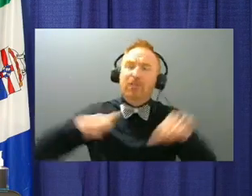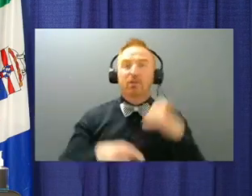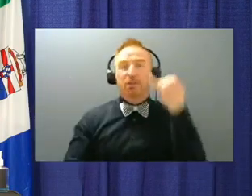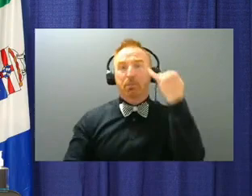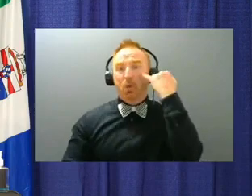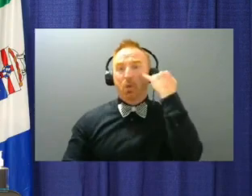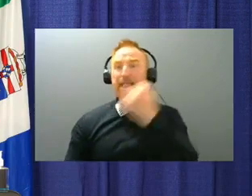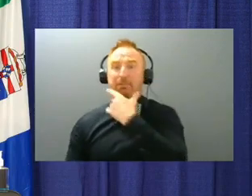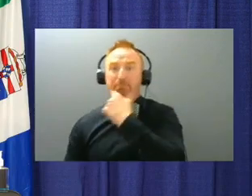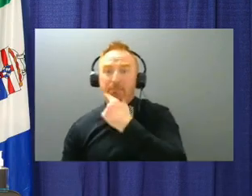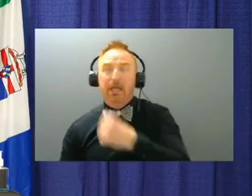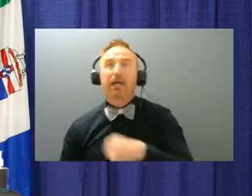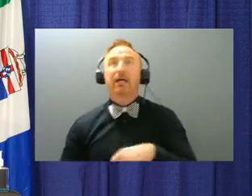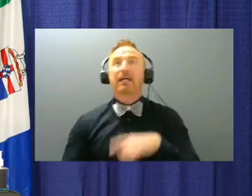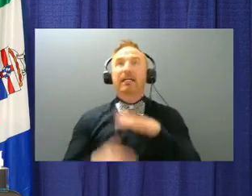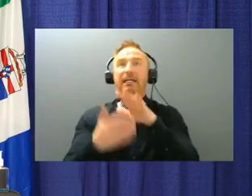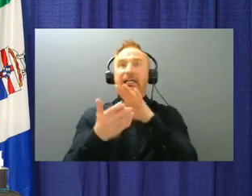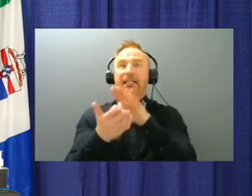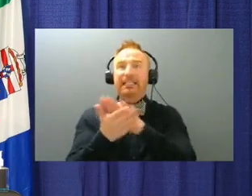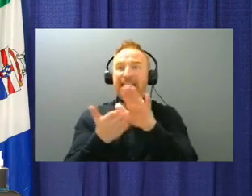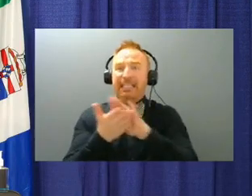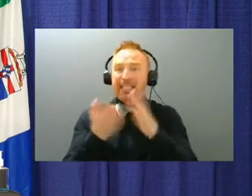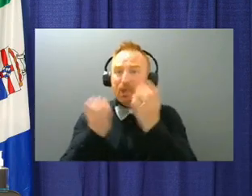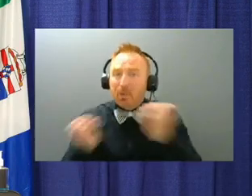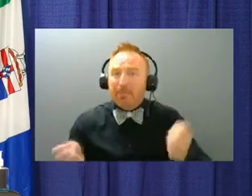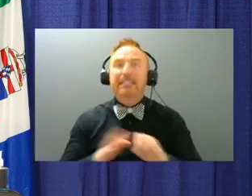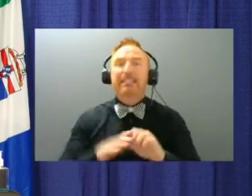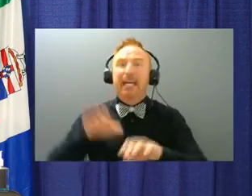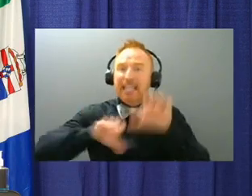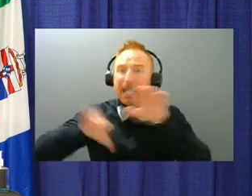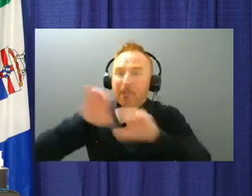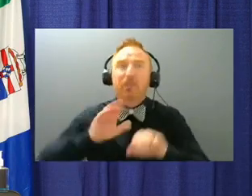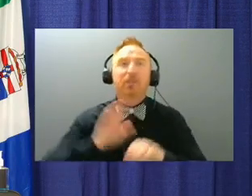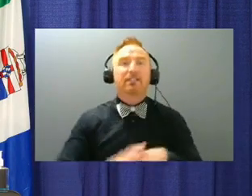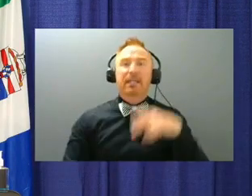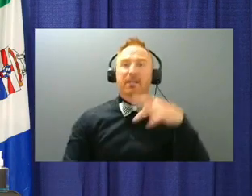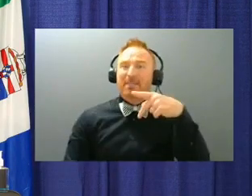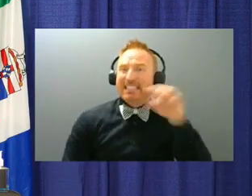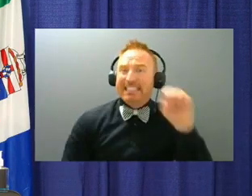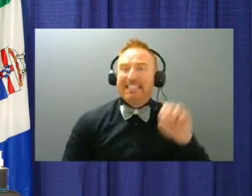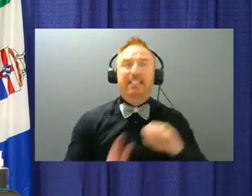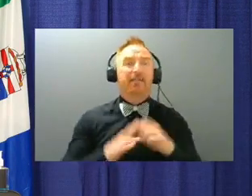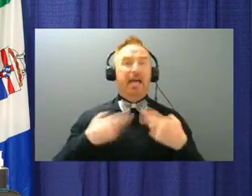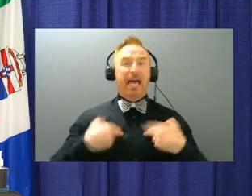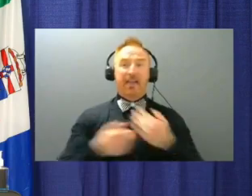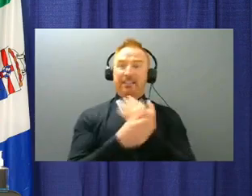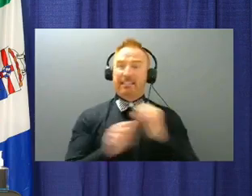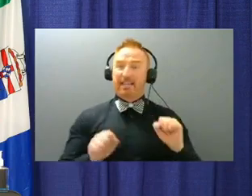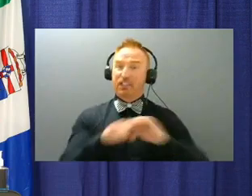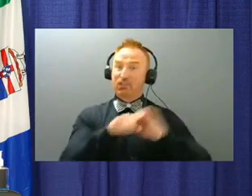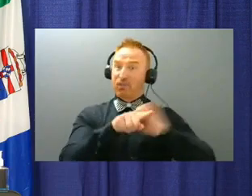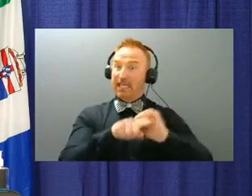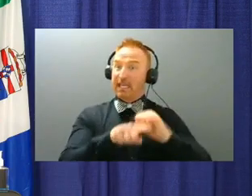supplies or supports for mental health, health and safety training for staff, what we have